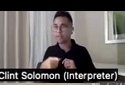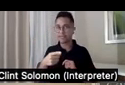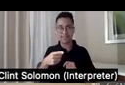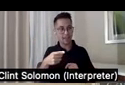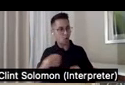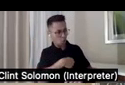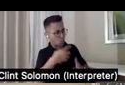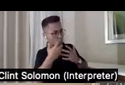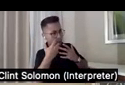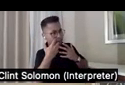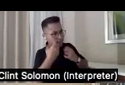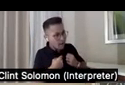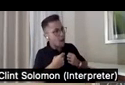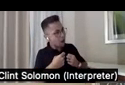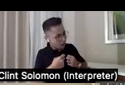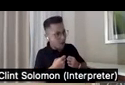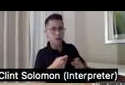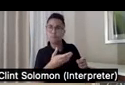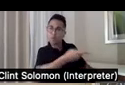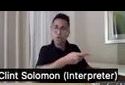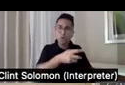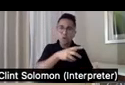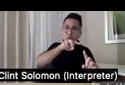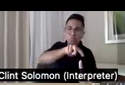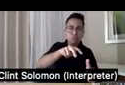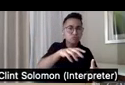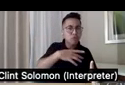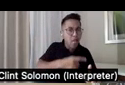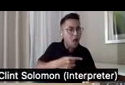we care about their opinion and that's why it's so important for it to be respectful